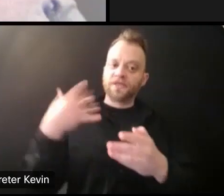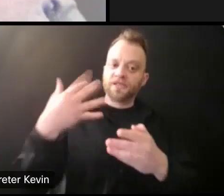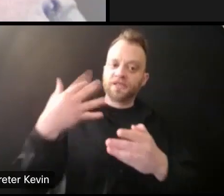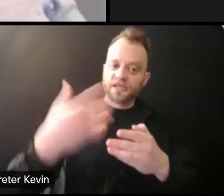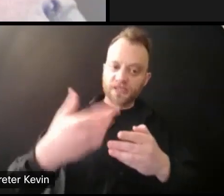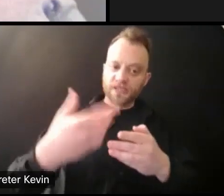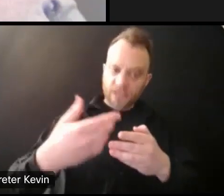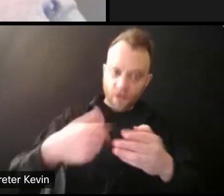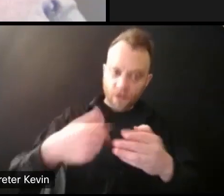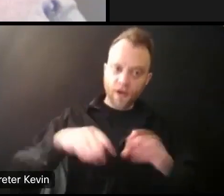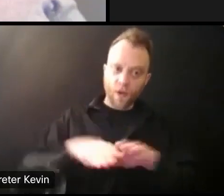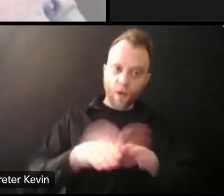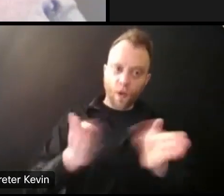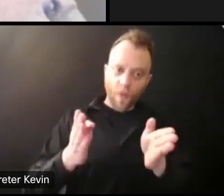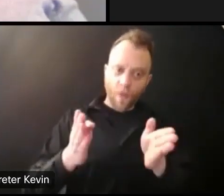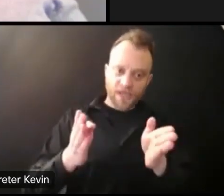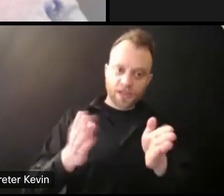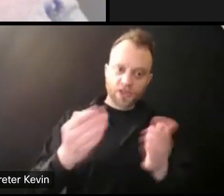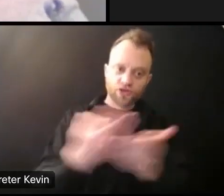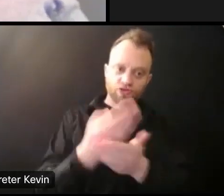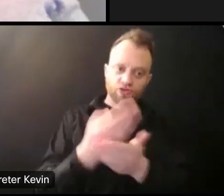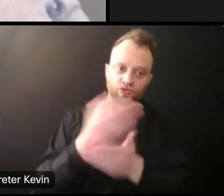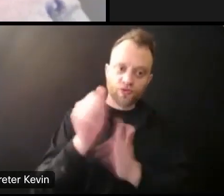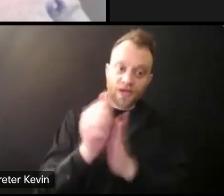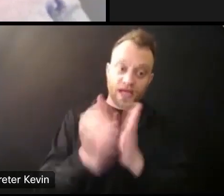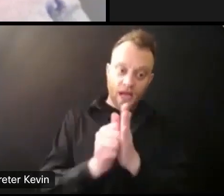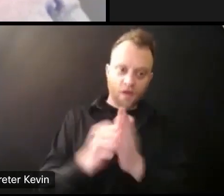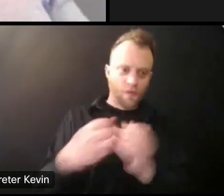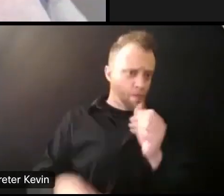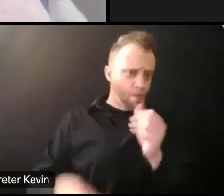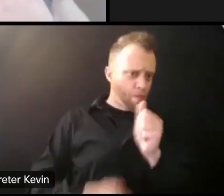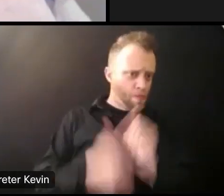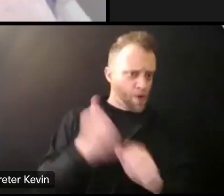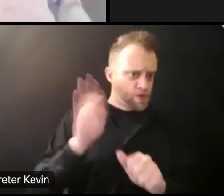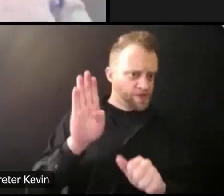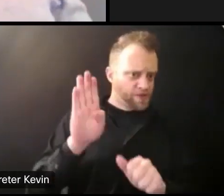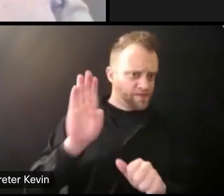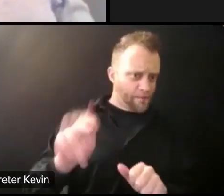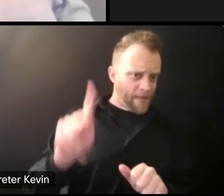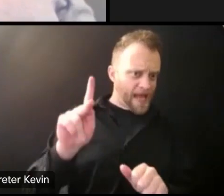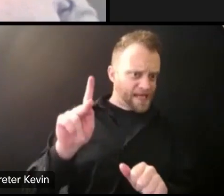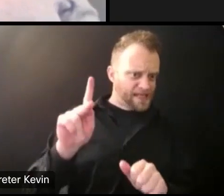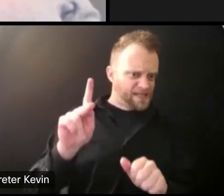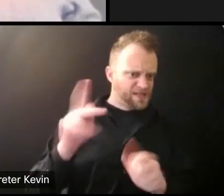want you to present yourself with some money, I'm assuming that we're going to have to, you know,